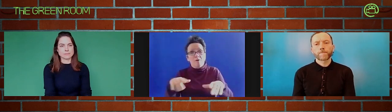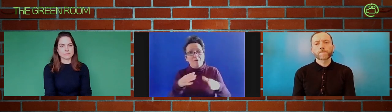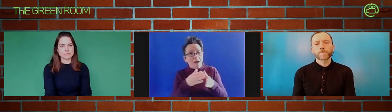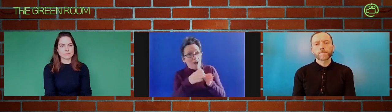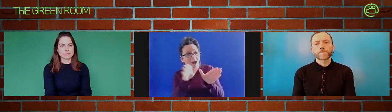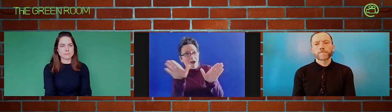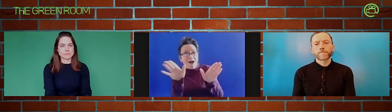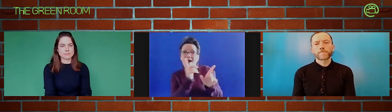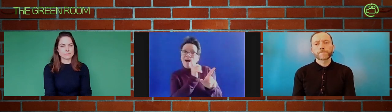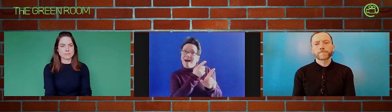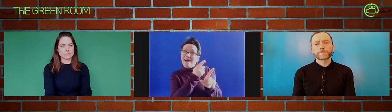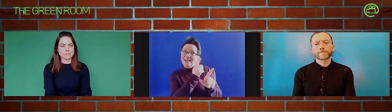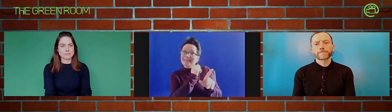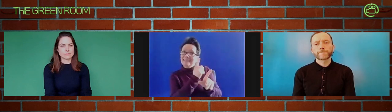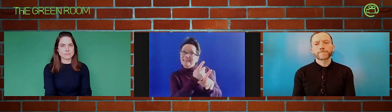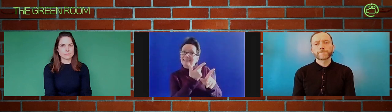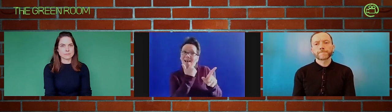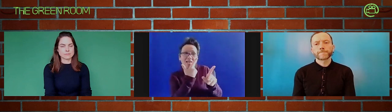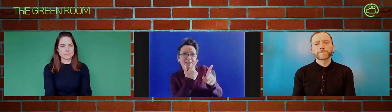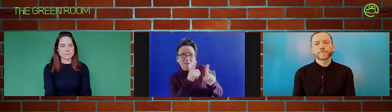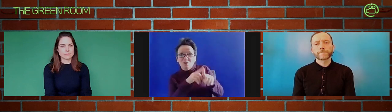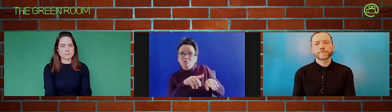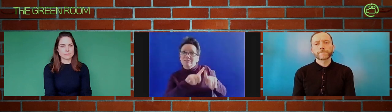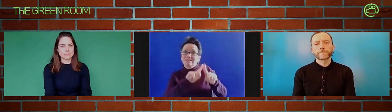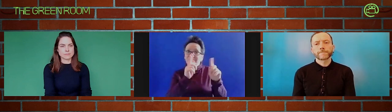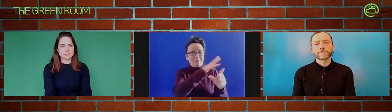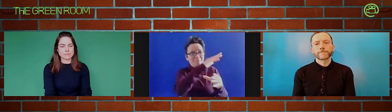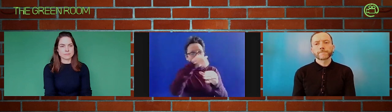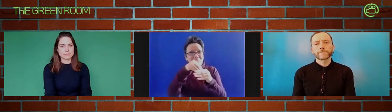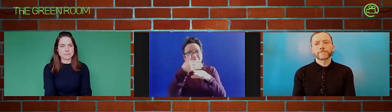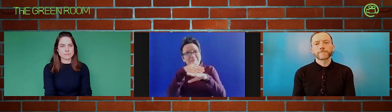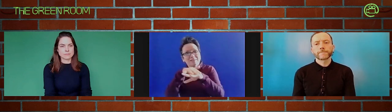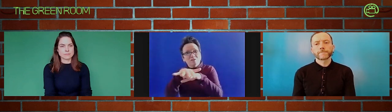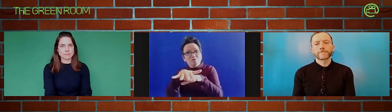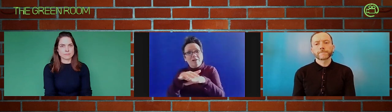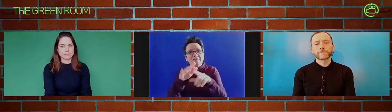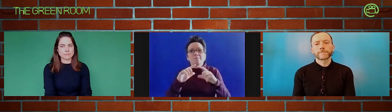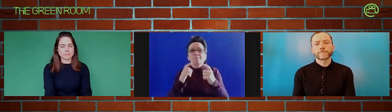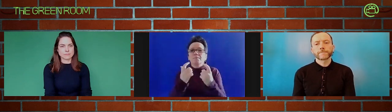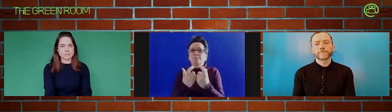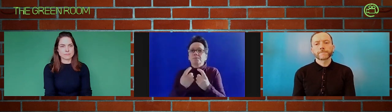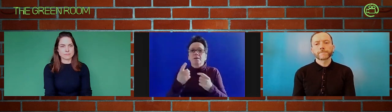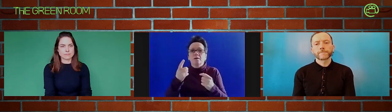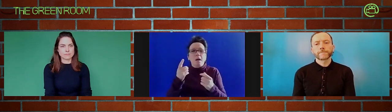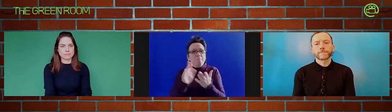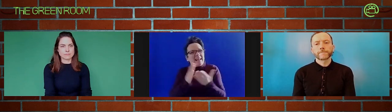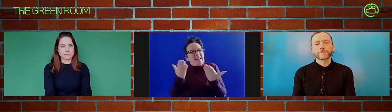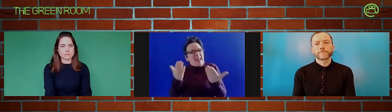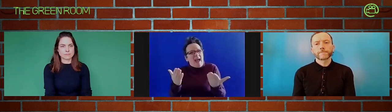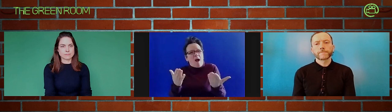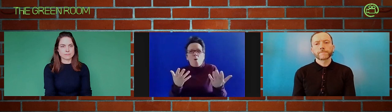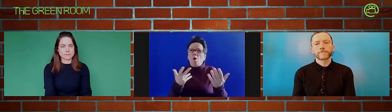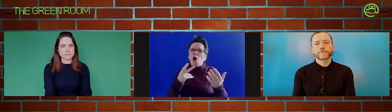kids being integrated back into their classrooms. That other young people just accept that now and they're a lot more kinder